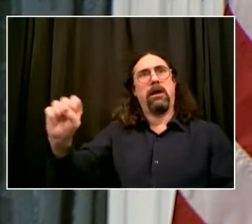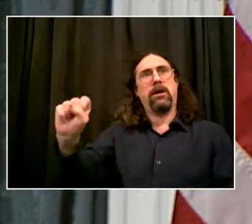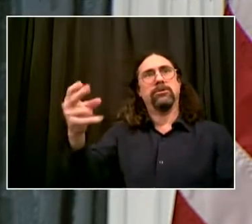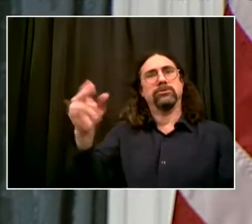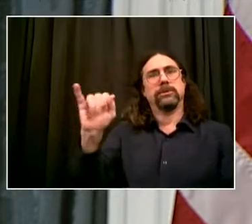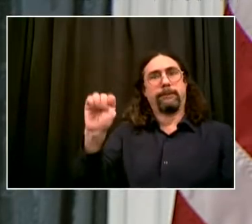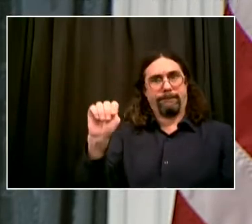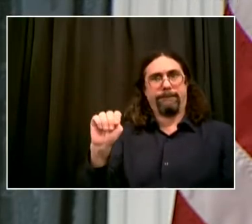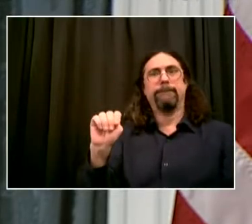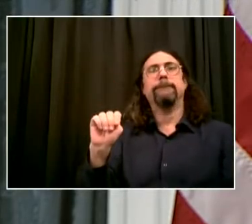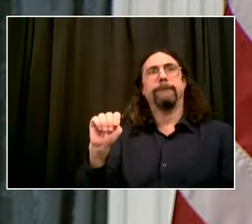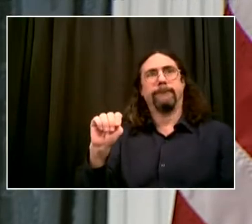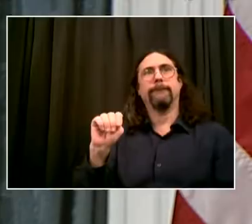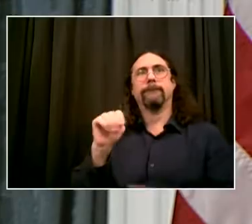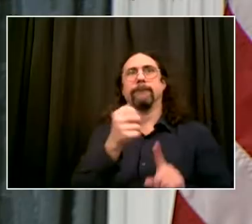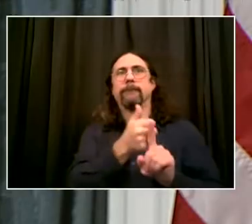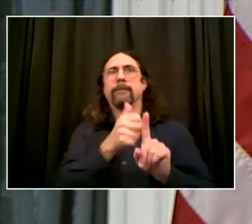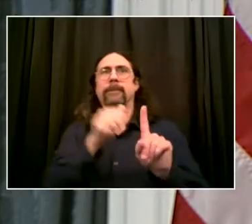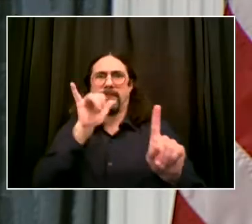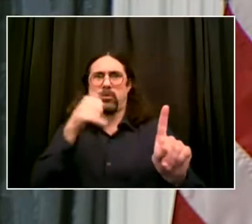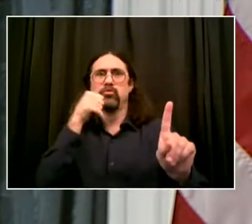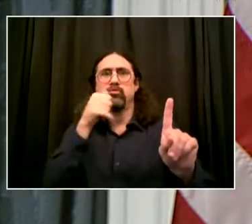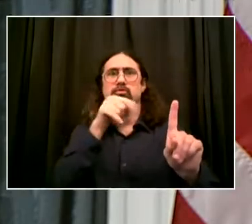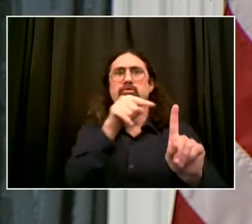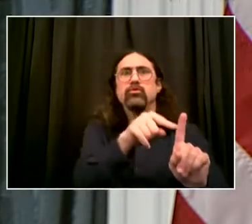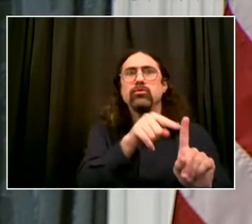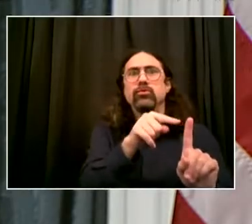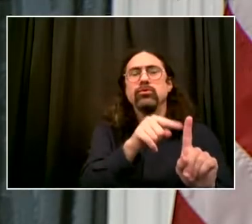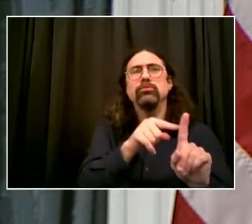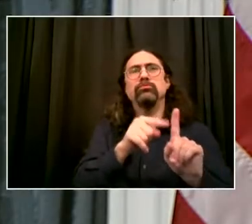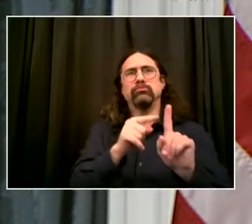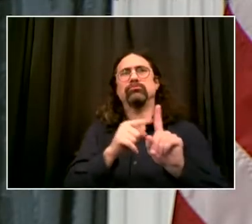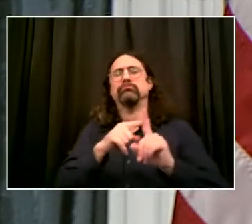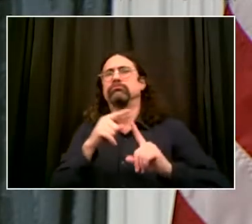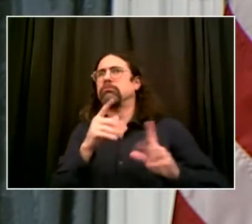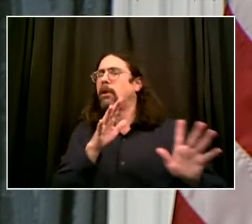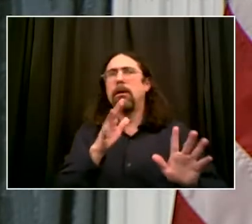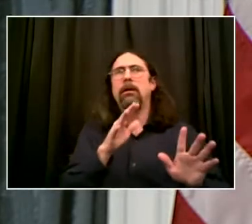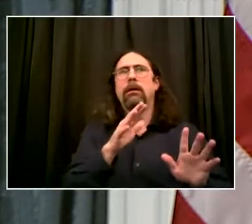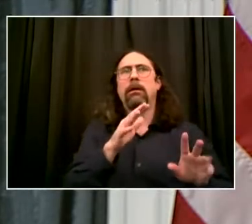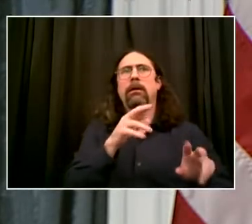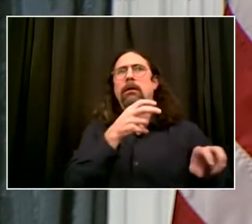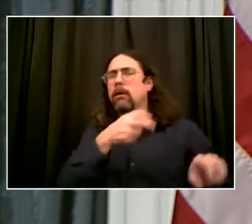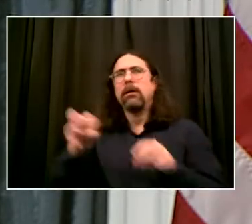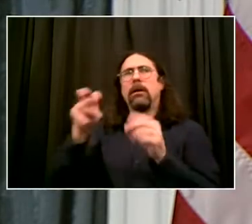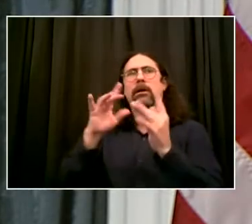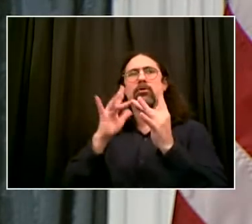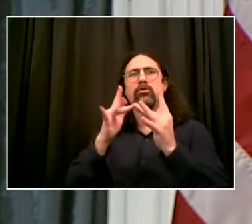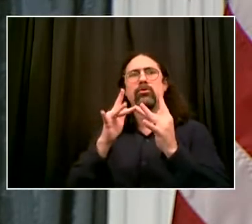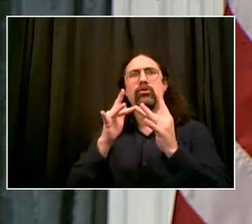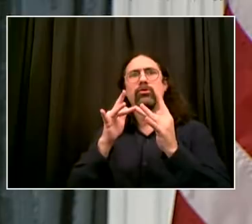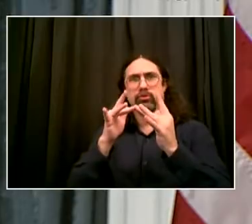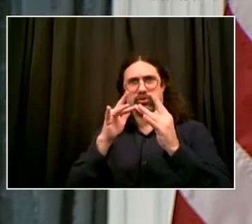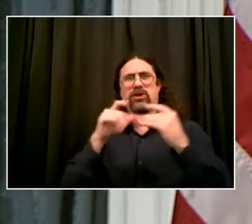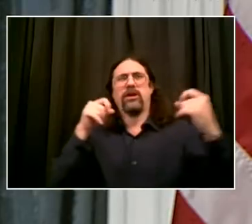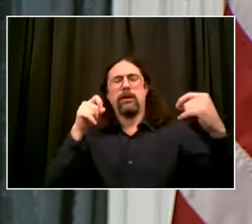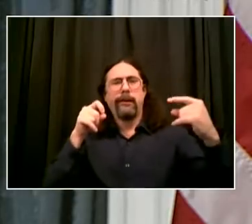COULDN'T FIND HER, WE DIDN'T KNOW WHERE SHE WAS.